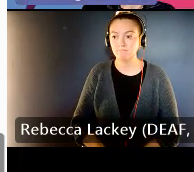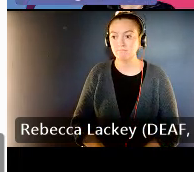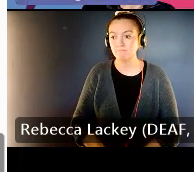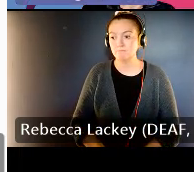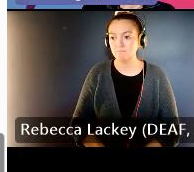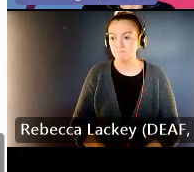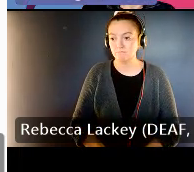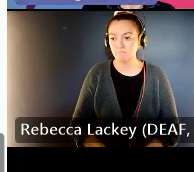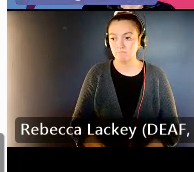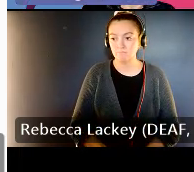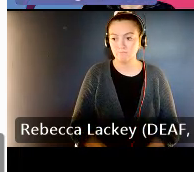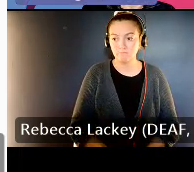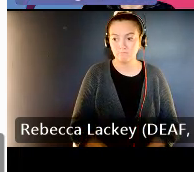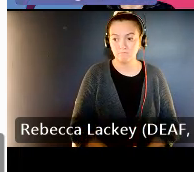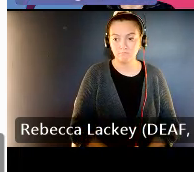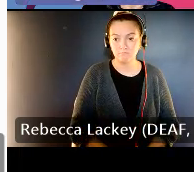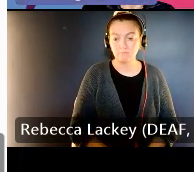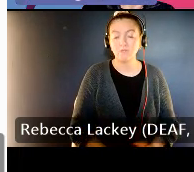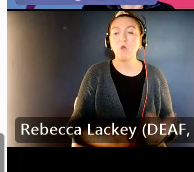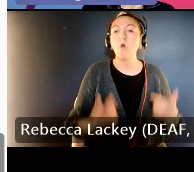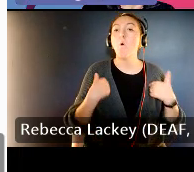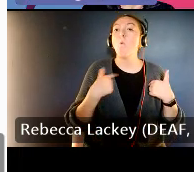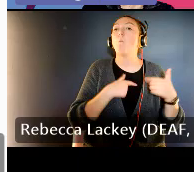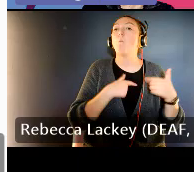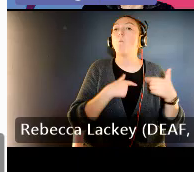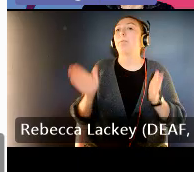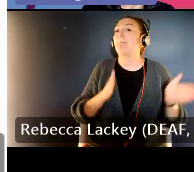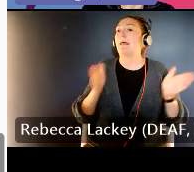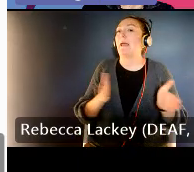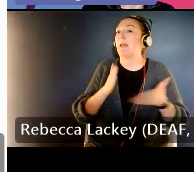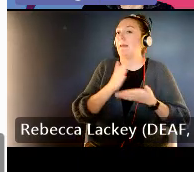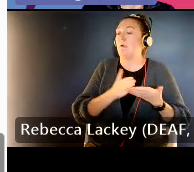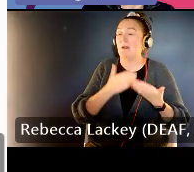We're, we're more, we're more in the planning end of things. So I'm sorry if I sound vague.